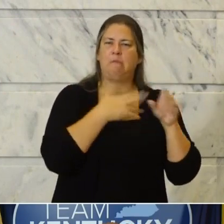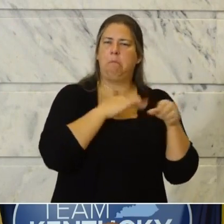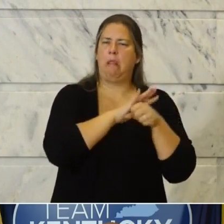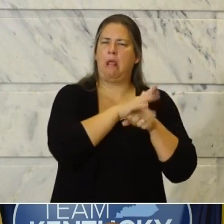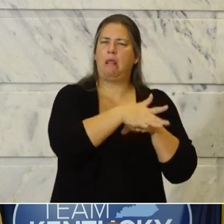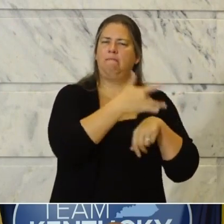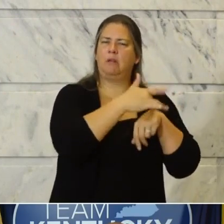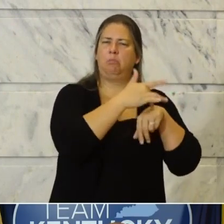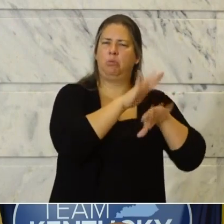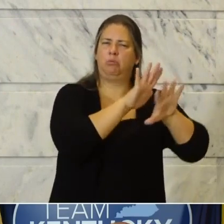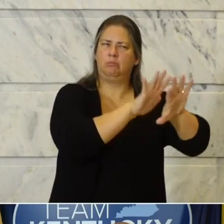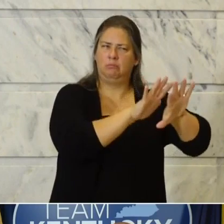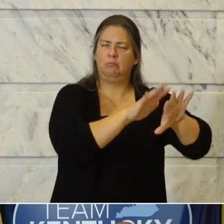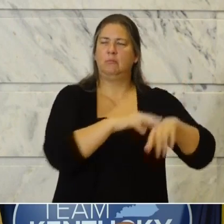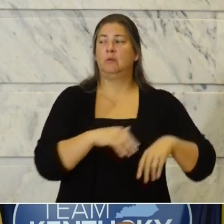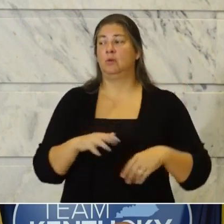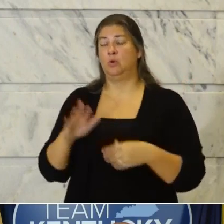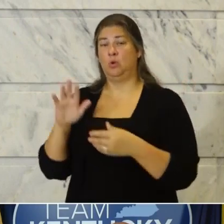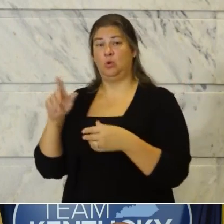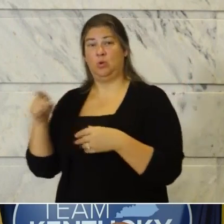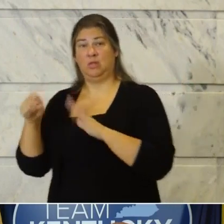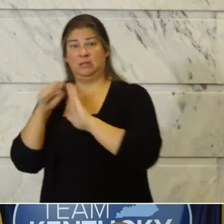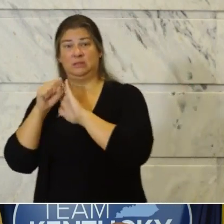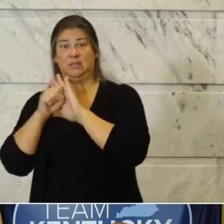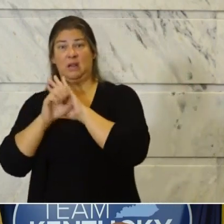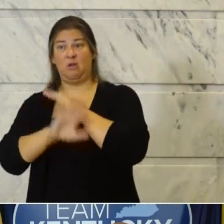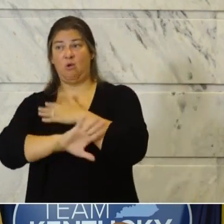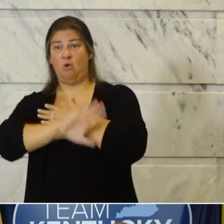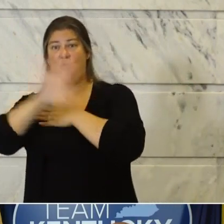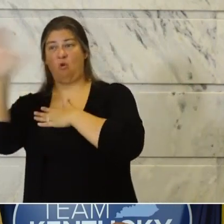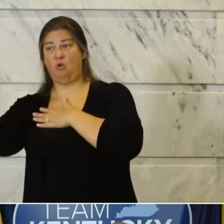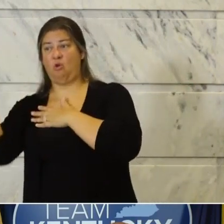said, we're not going to tell you different guidance about closing or